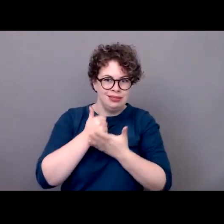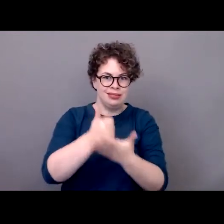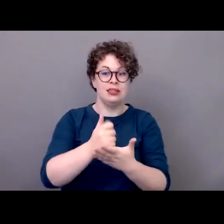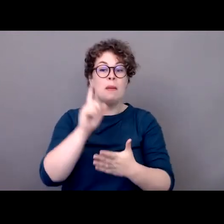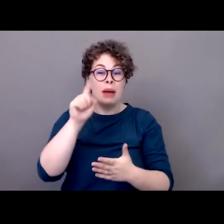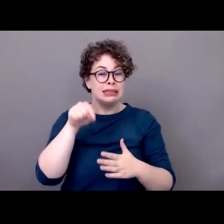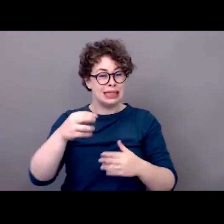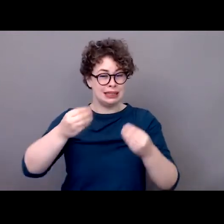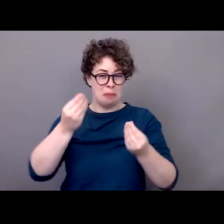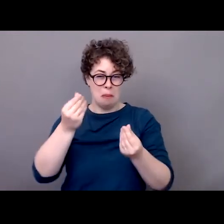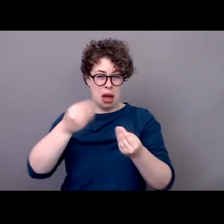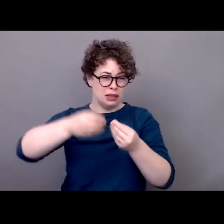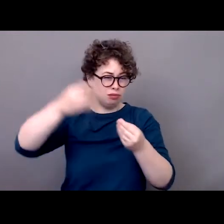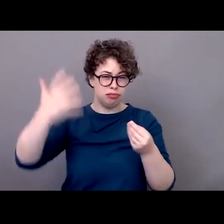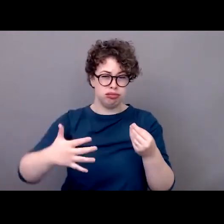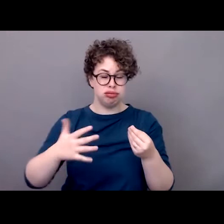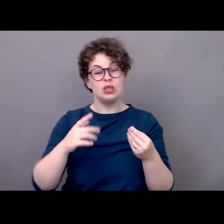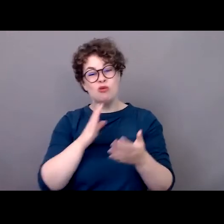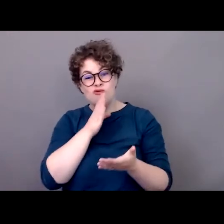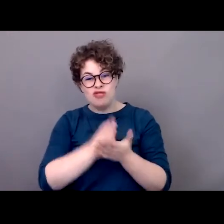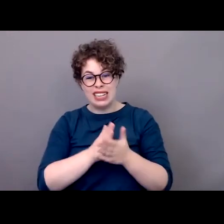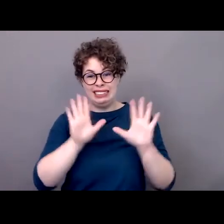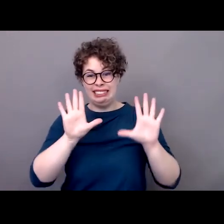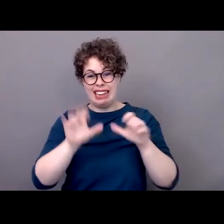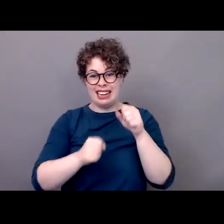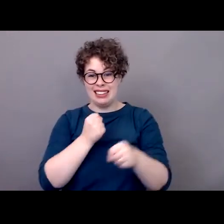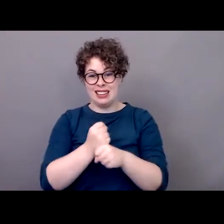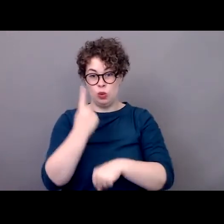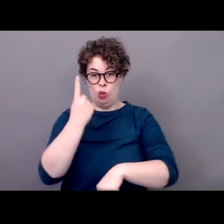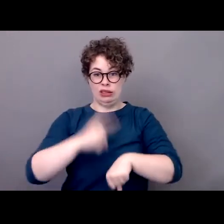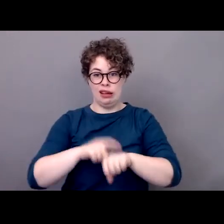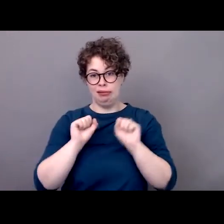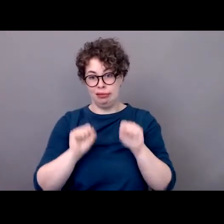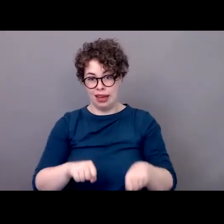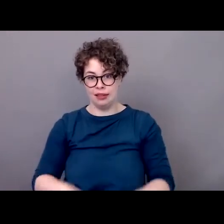Another option is to include disability measures in mainstream surveys and the Washington Group